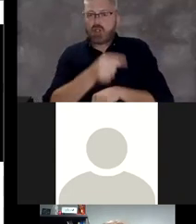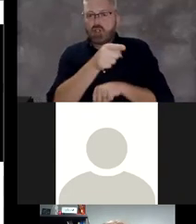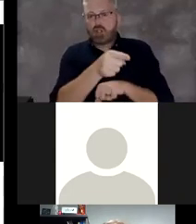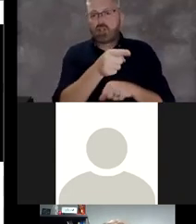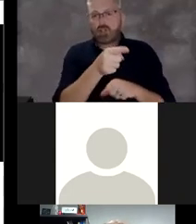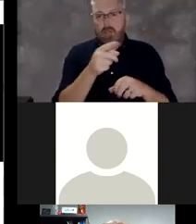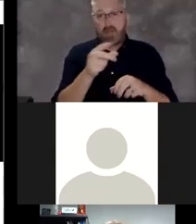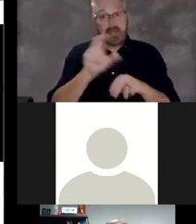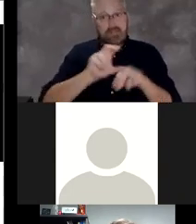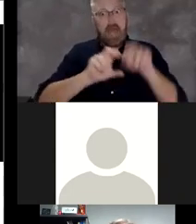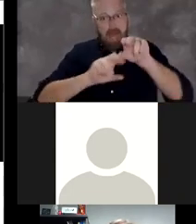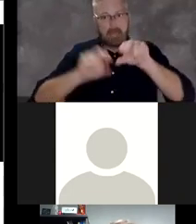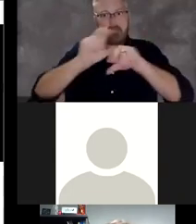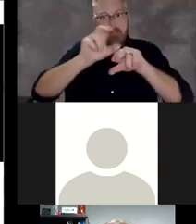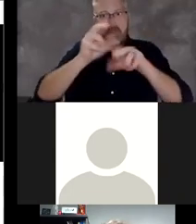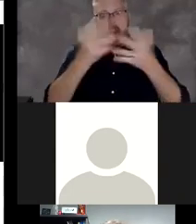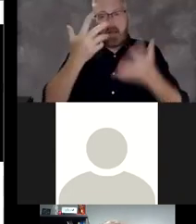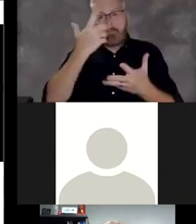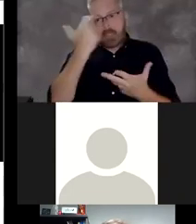QUITE A BIT PROBABLY BECAUSE THEY ARE TRYING TO MAKE ROOM FOR